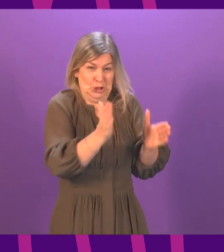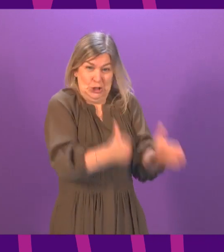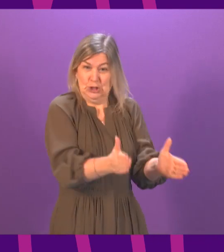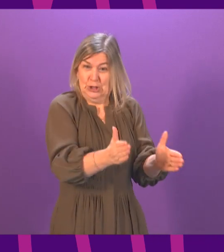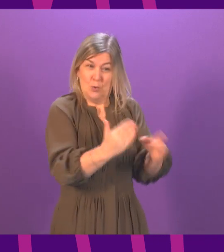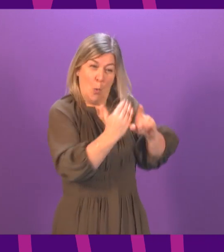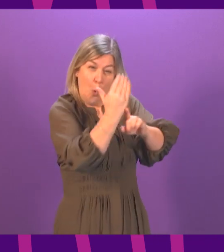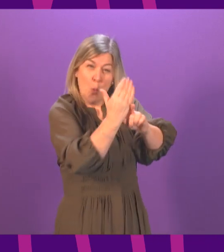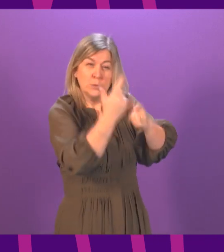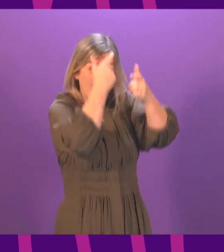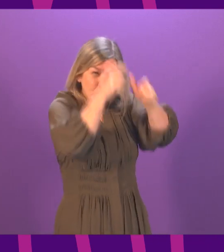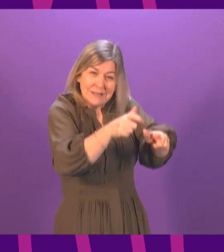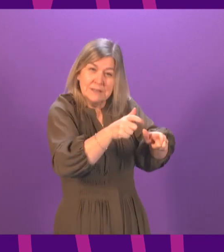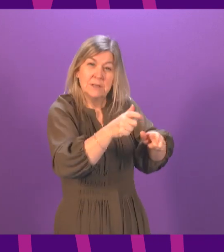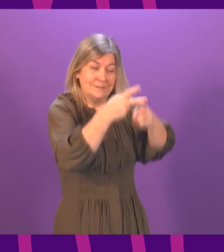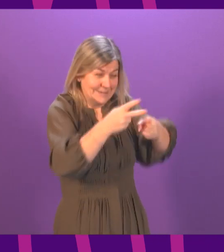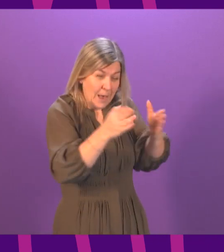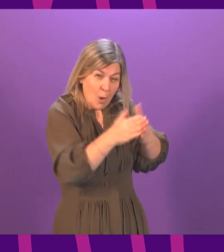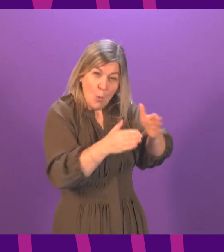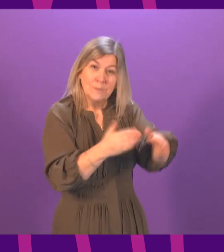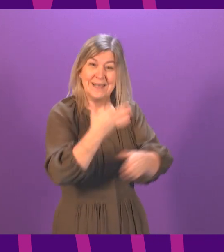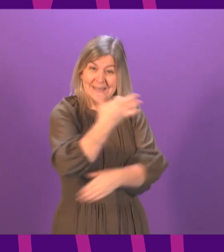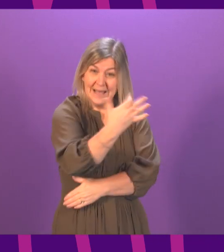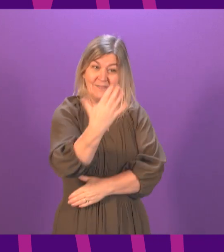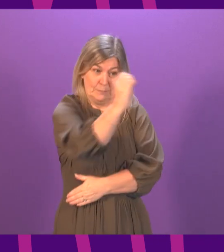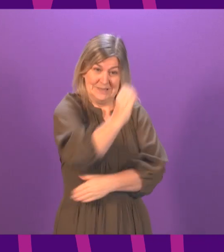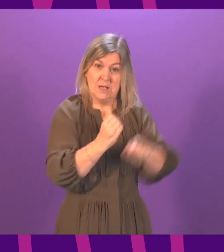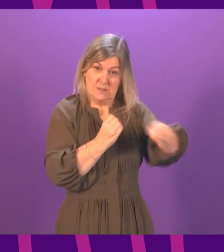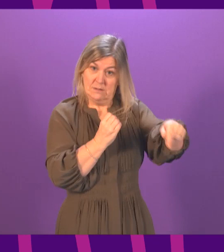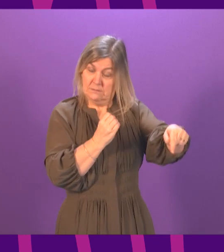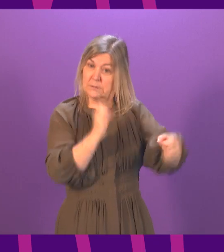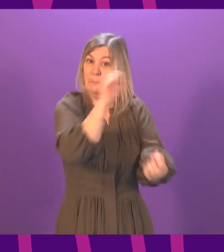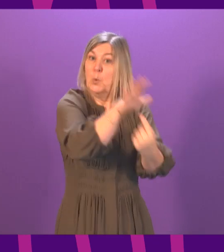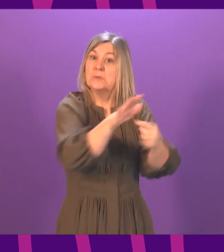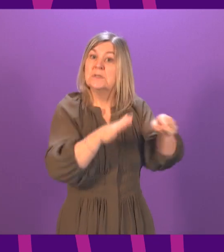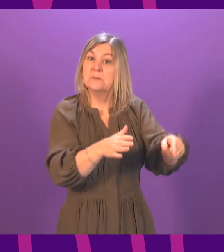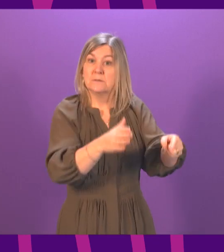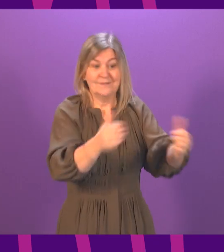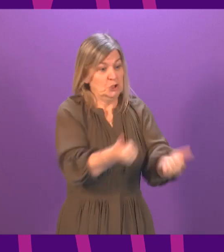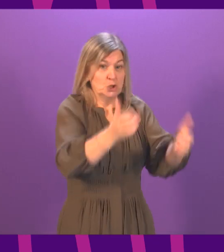residents in care homes. That achievement is important, because we hope that it will,